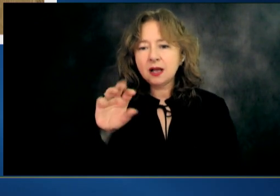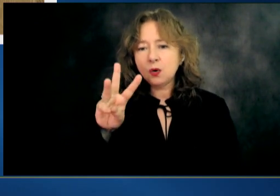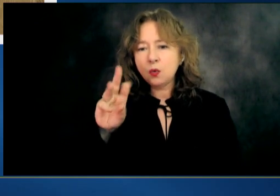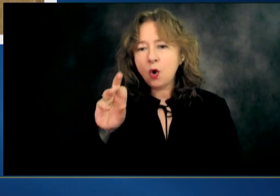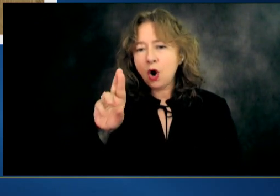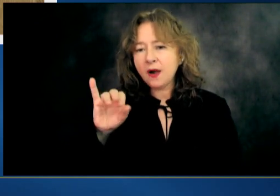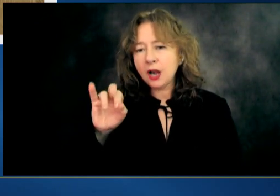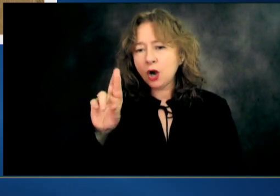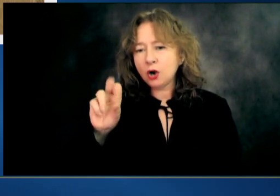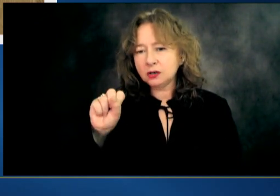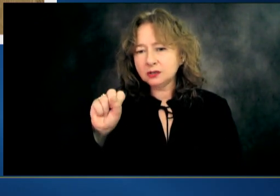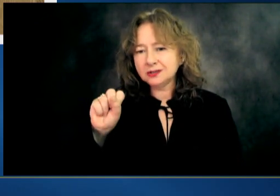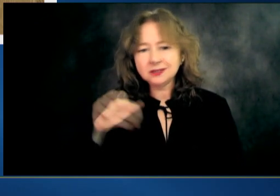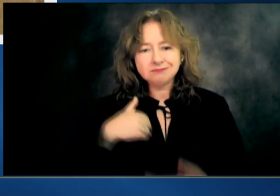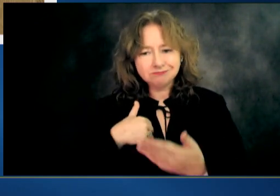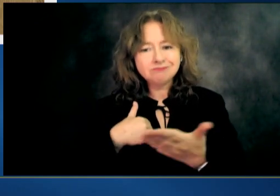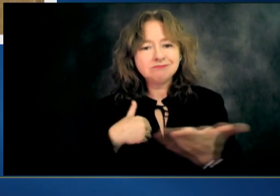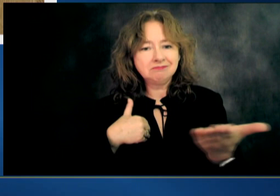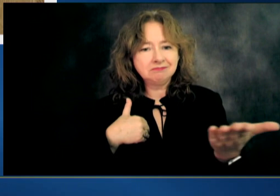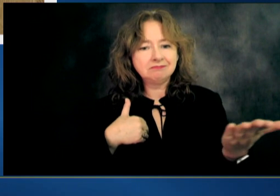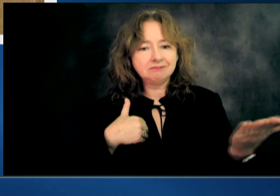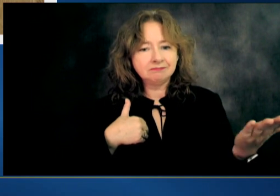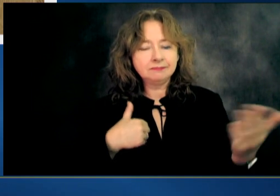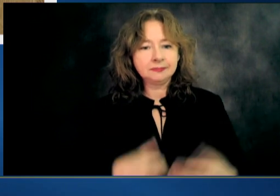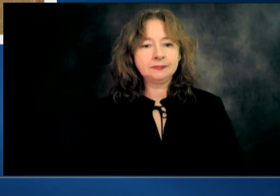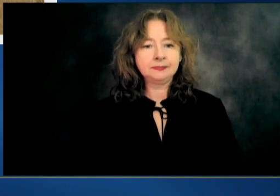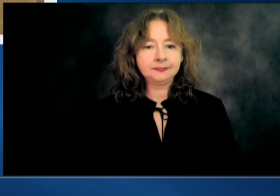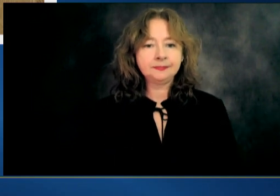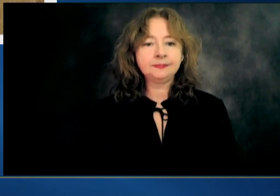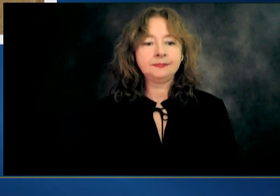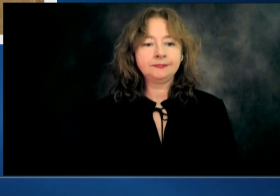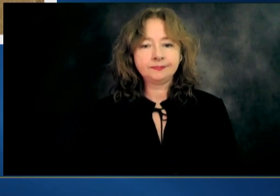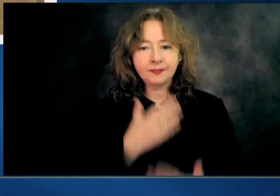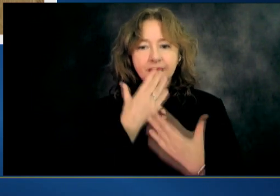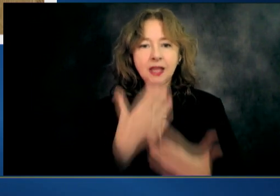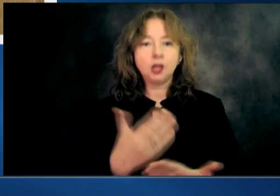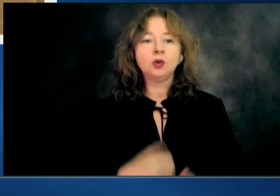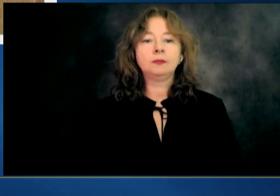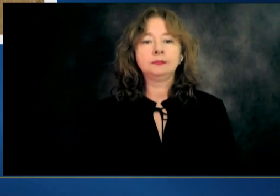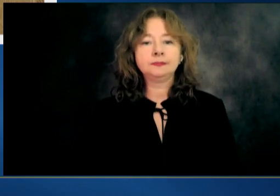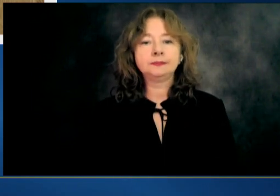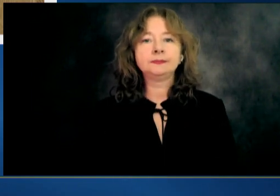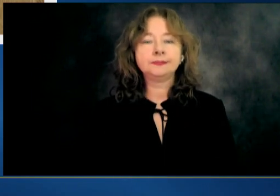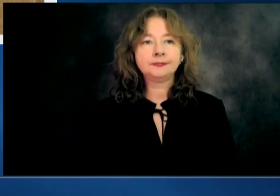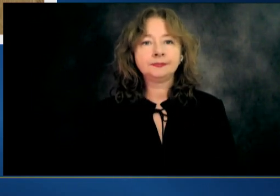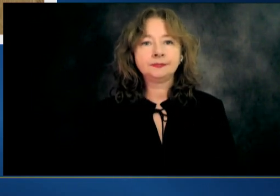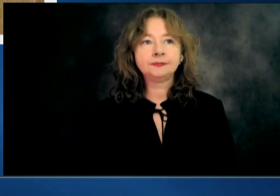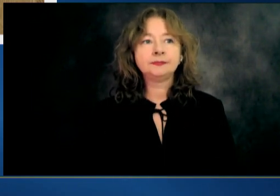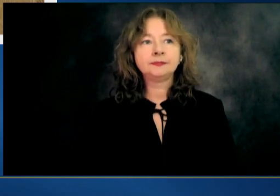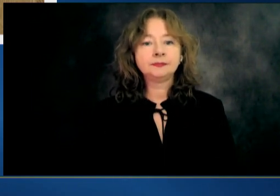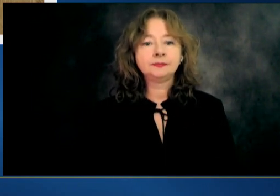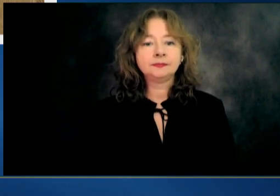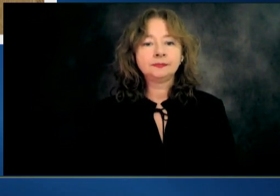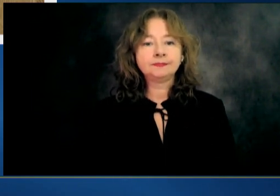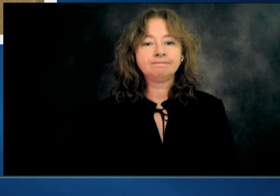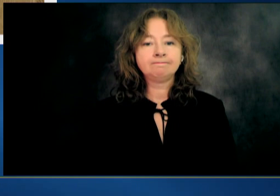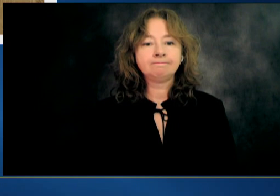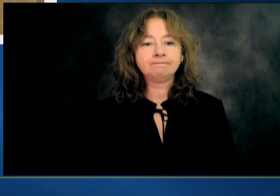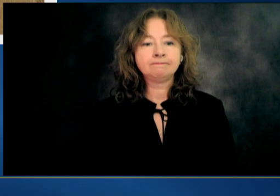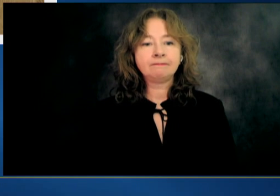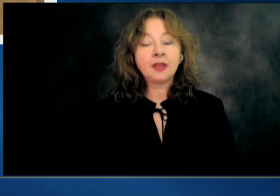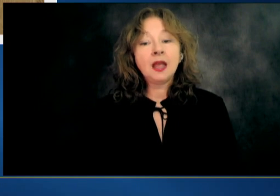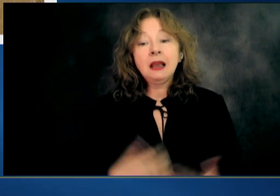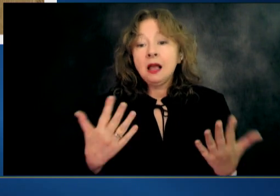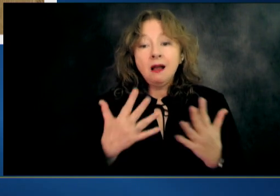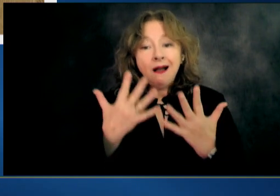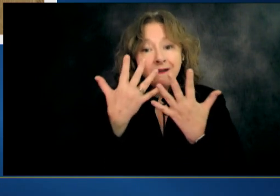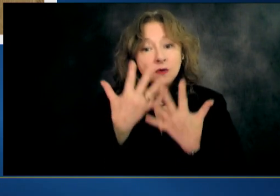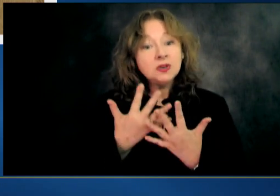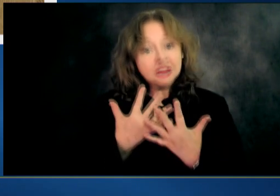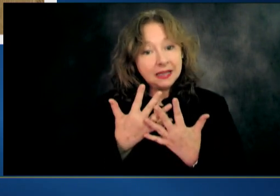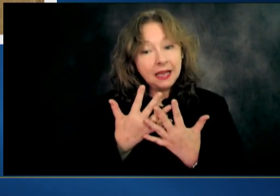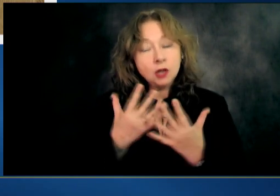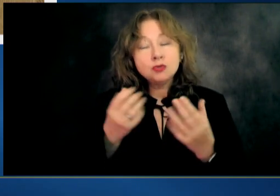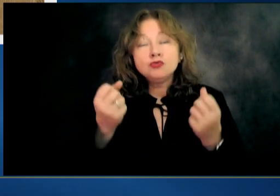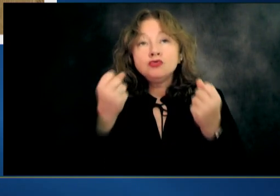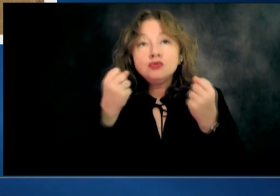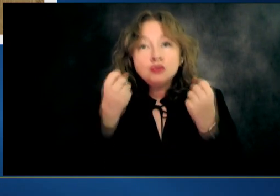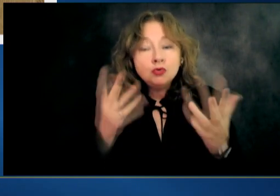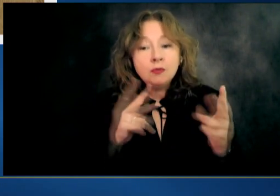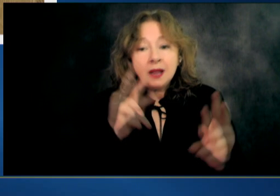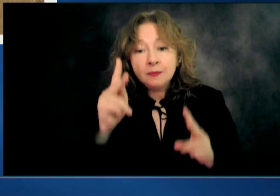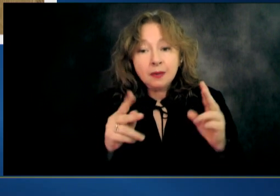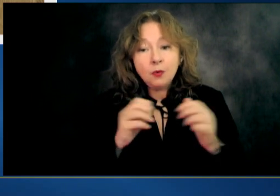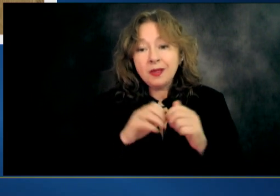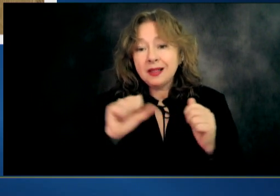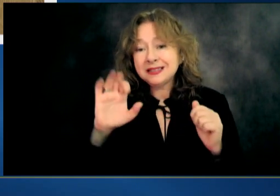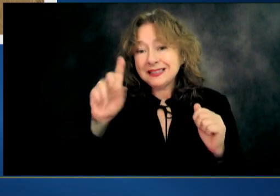Thank you. Unfortunately, we're losing way too many sickle cell warrior years to sickle